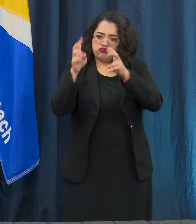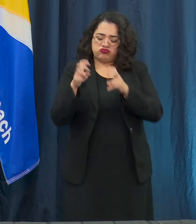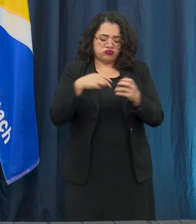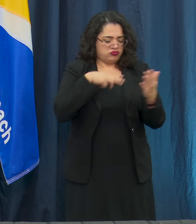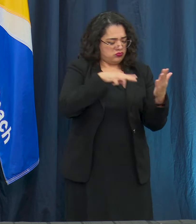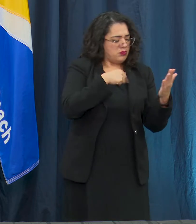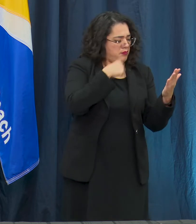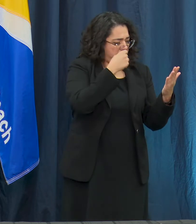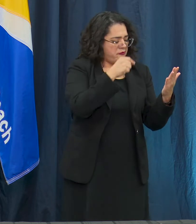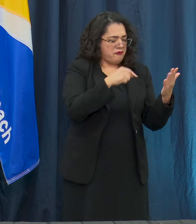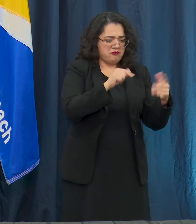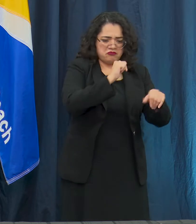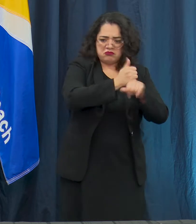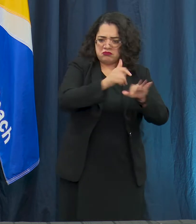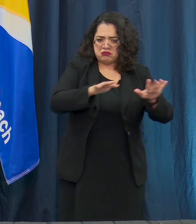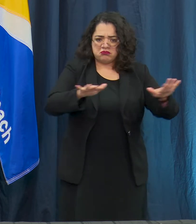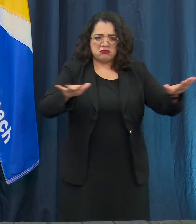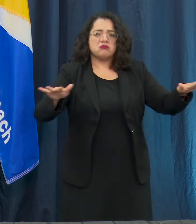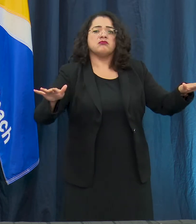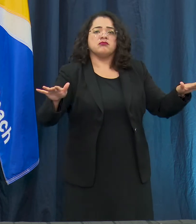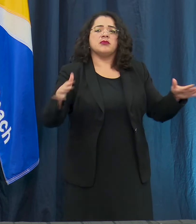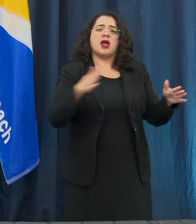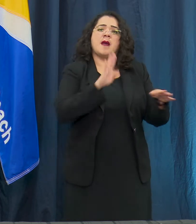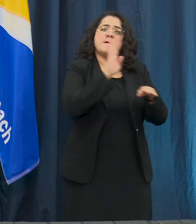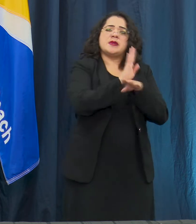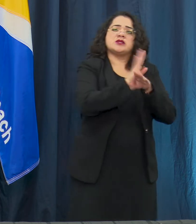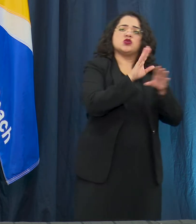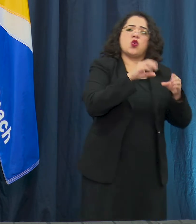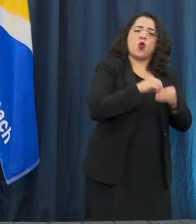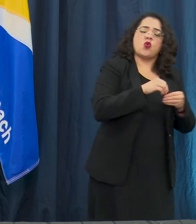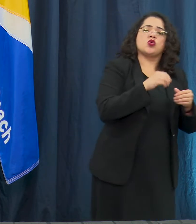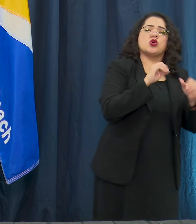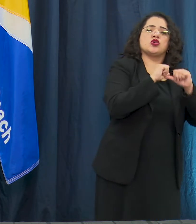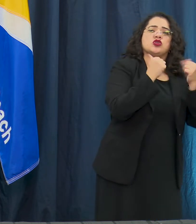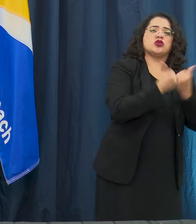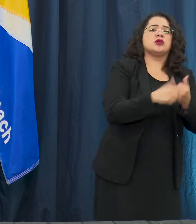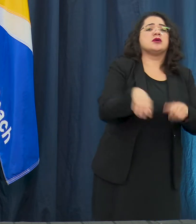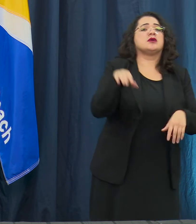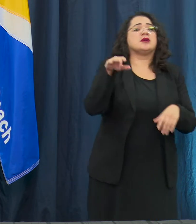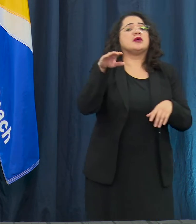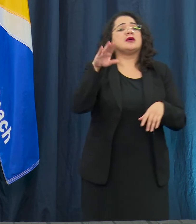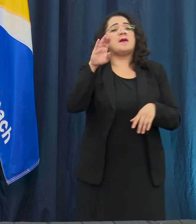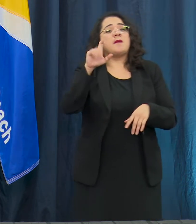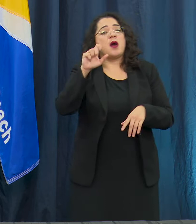like and Bixby Knolls, and Downtown, Belmont Shore, North